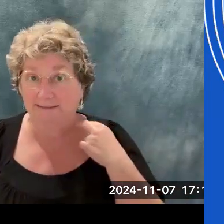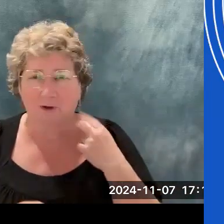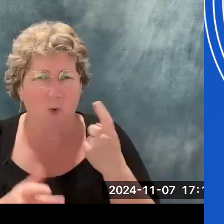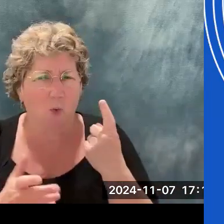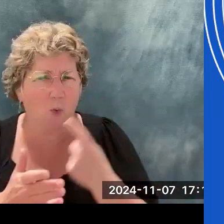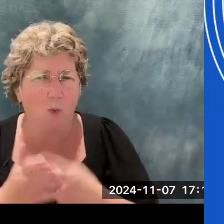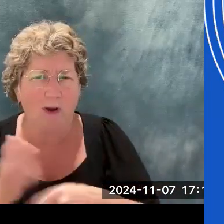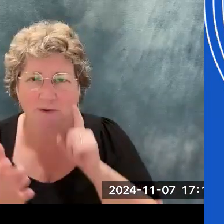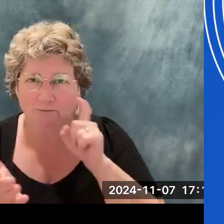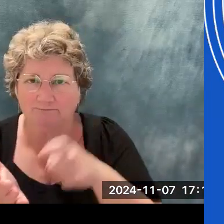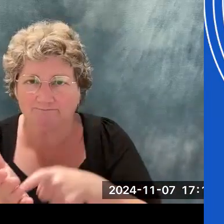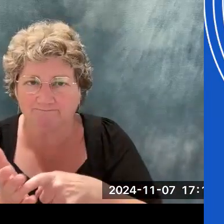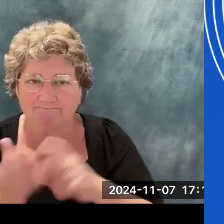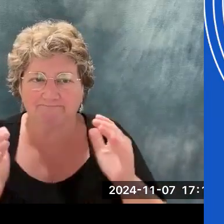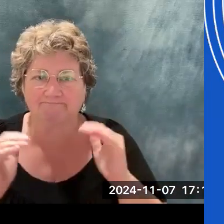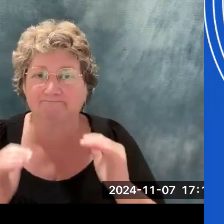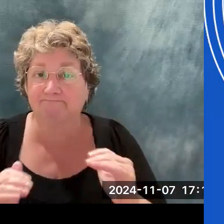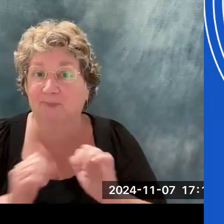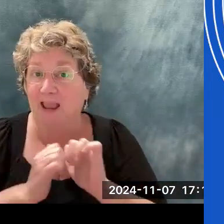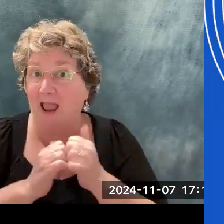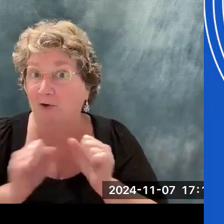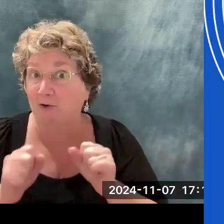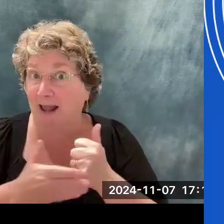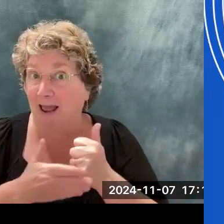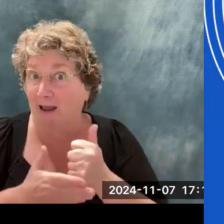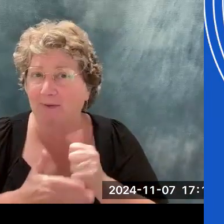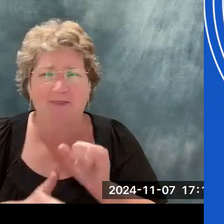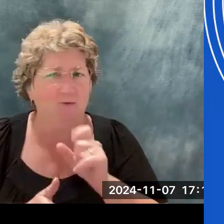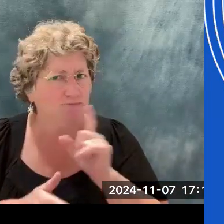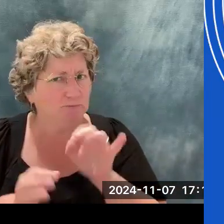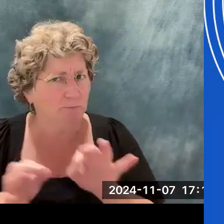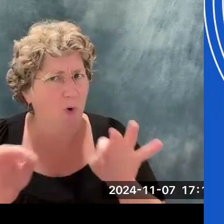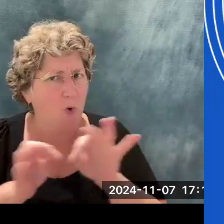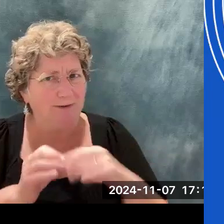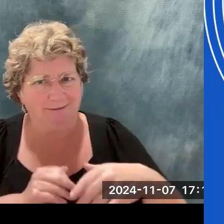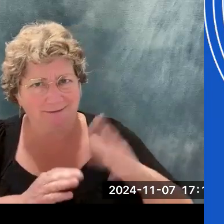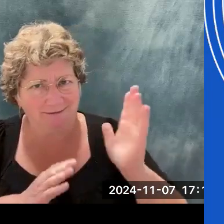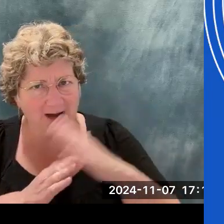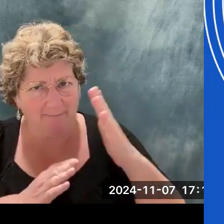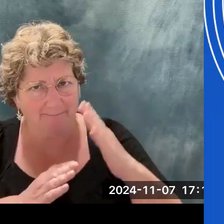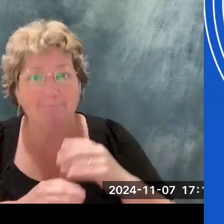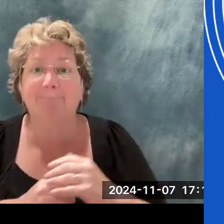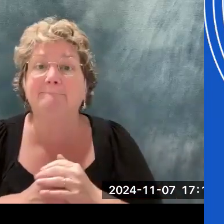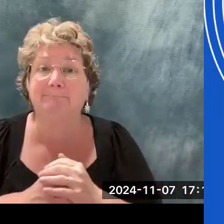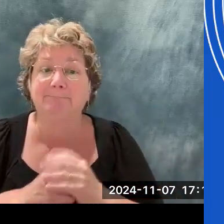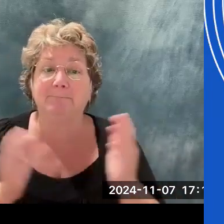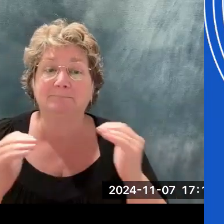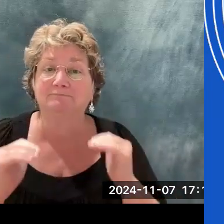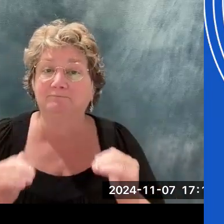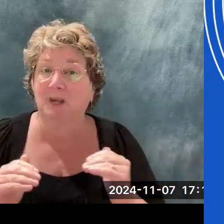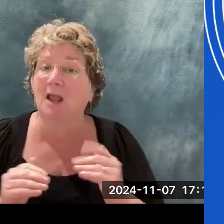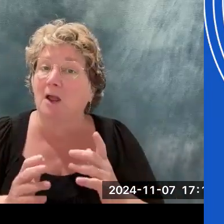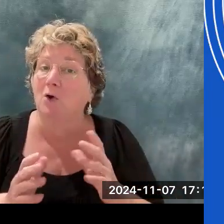The most important piece is what we can do after knowing all this information. Then we'll be going into some resources, as well